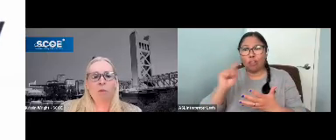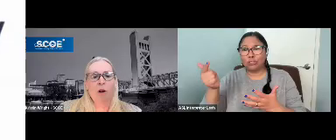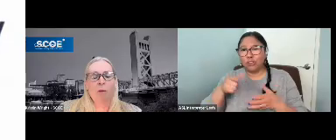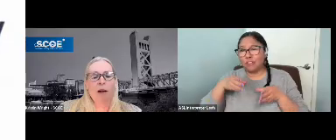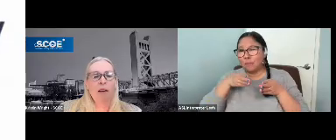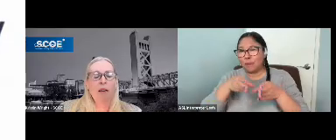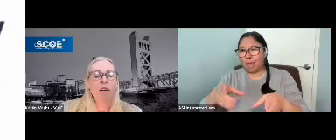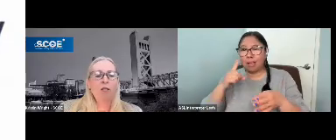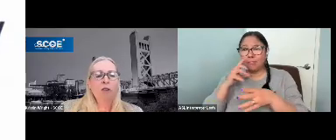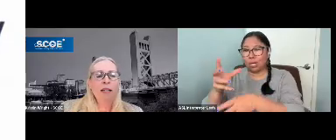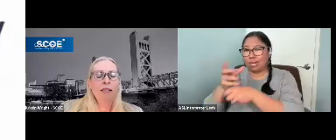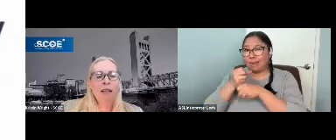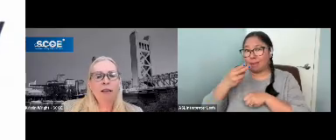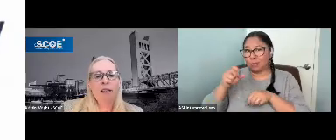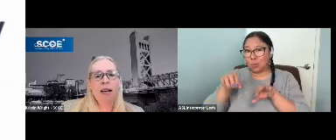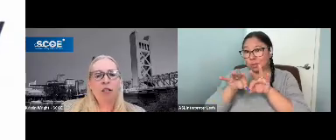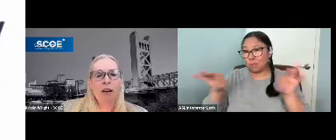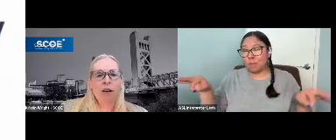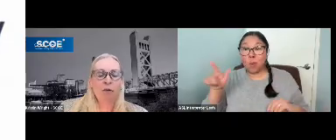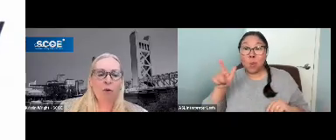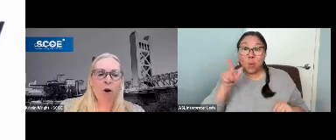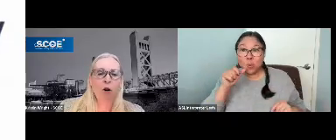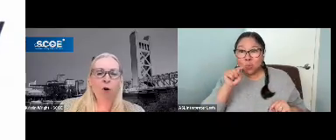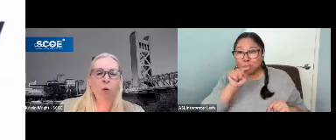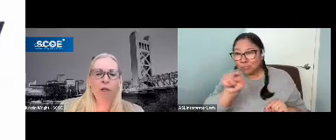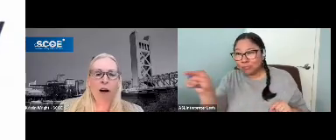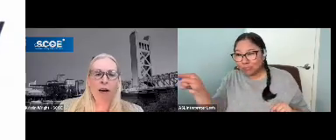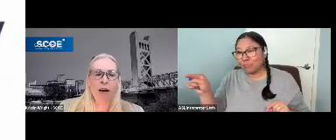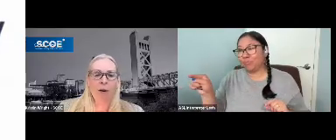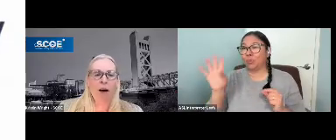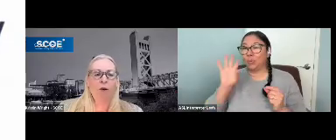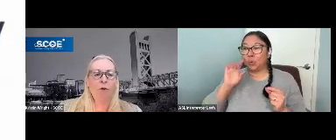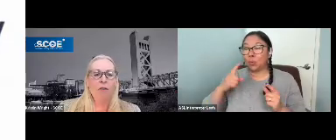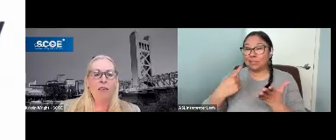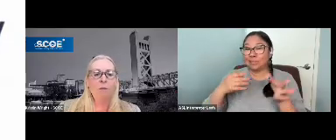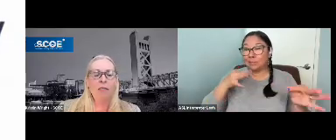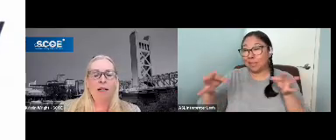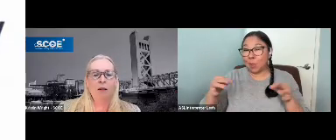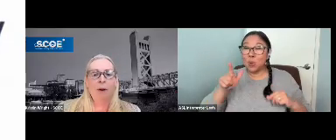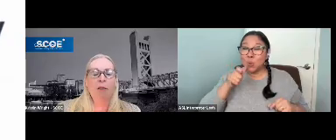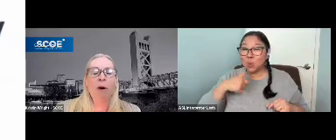high school diploma? So, let's set the stage here for who we're talking about for this particular